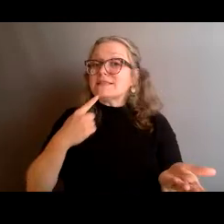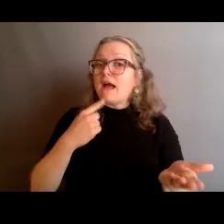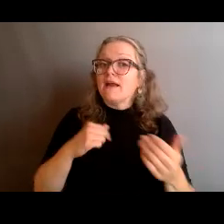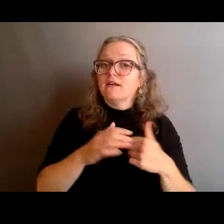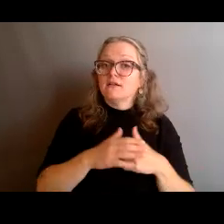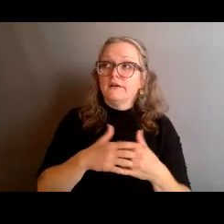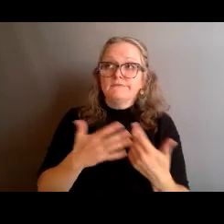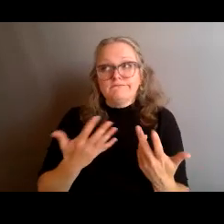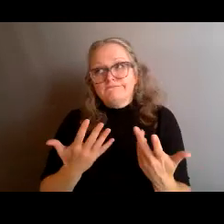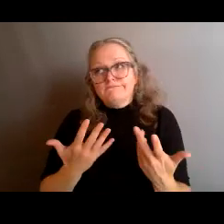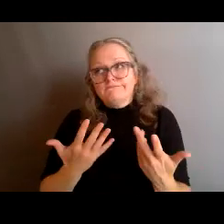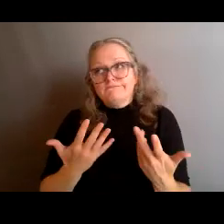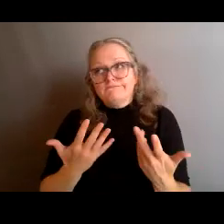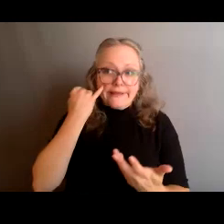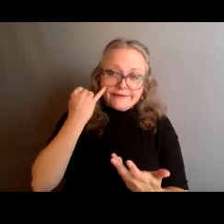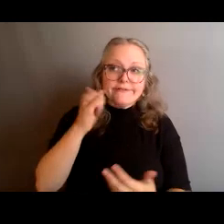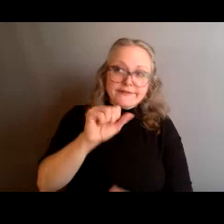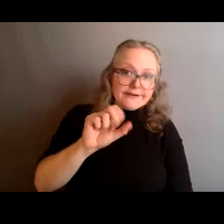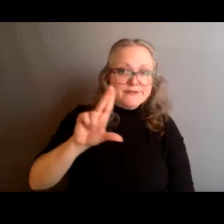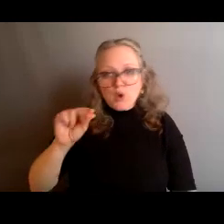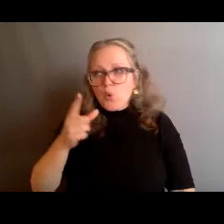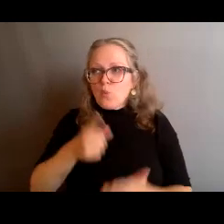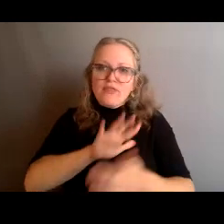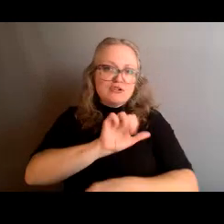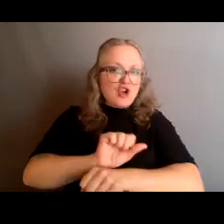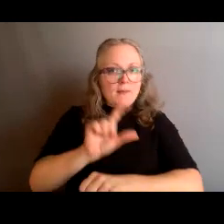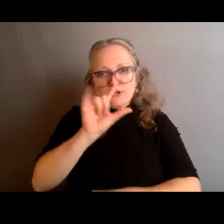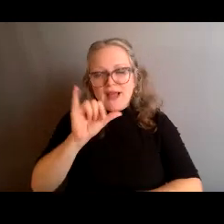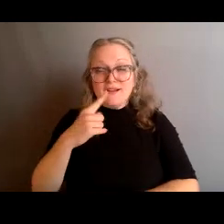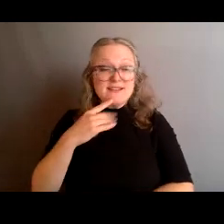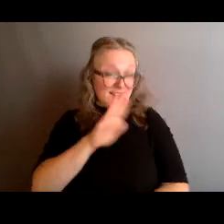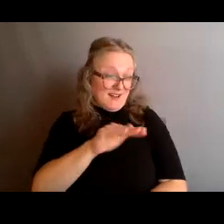whether they have or not, or what their job is like 'cause I said they can help you, you know,